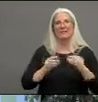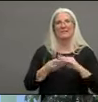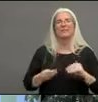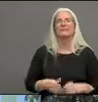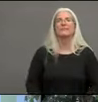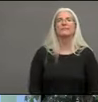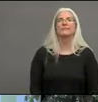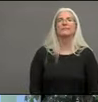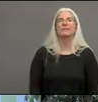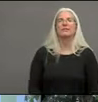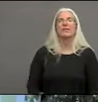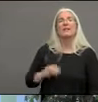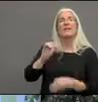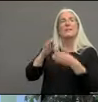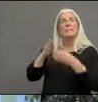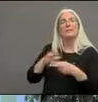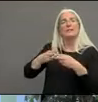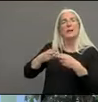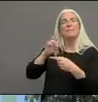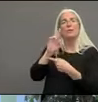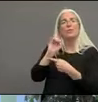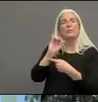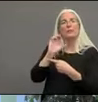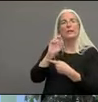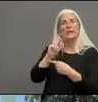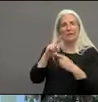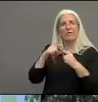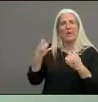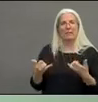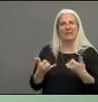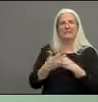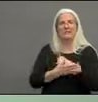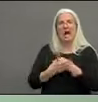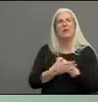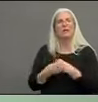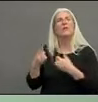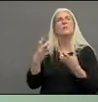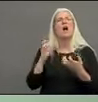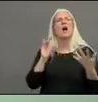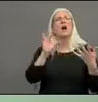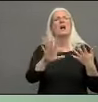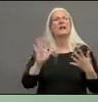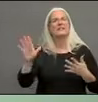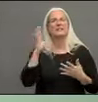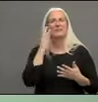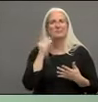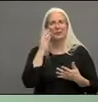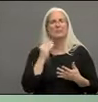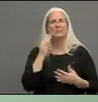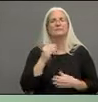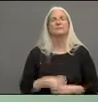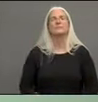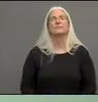who wanted to share about his experience and he says: My wife and I went to the testing site in San Jose a couple of